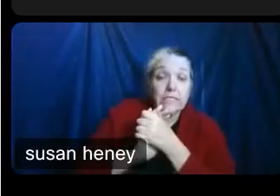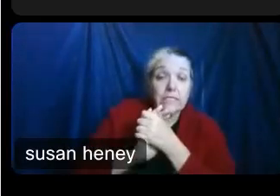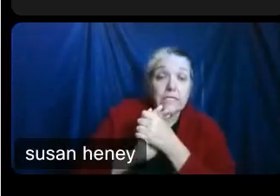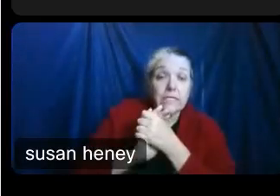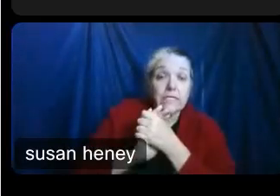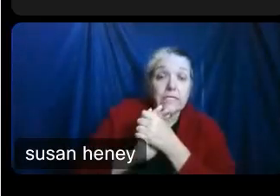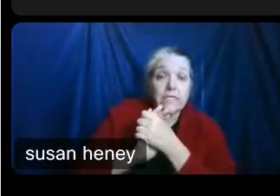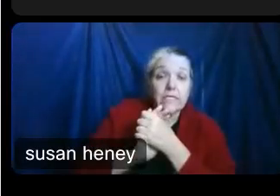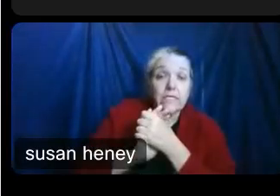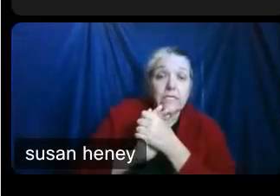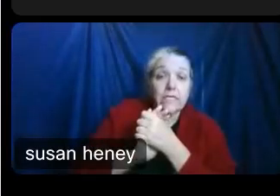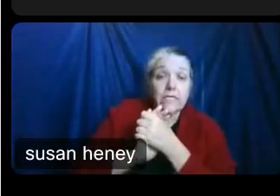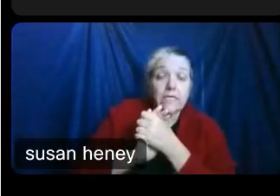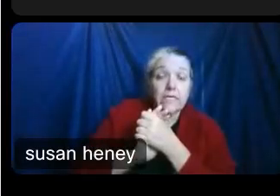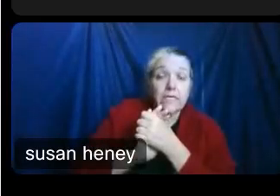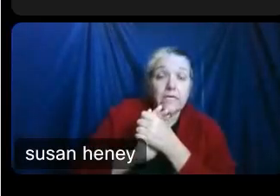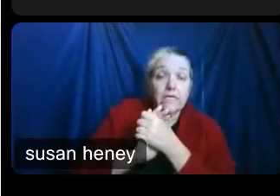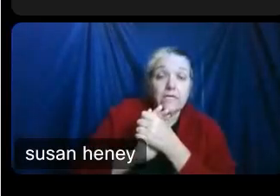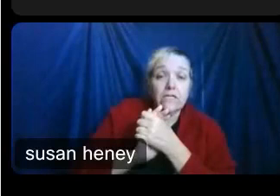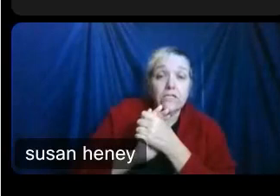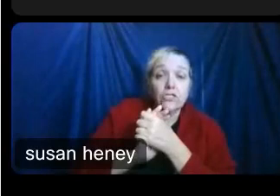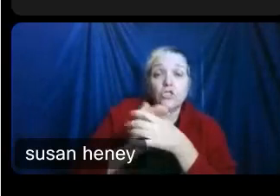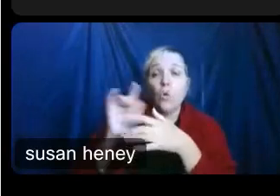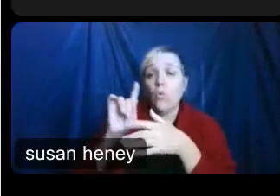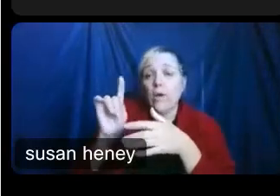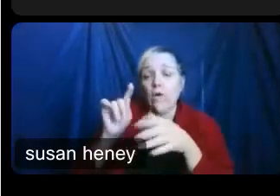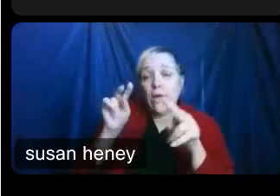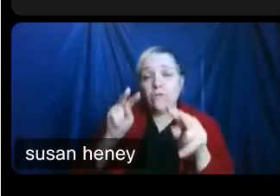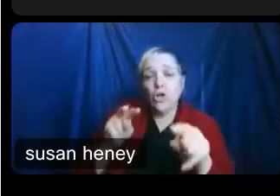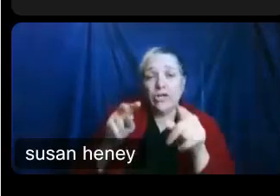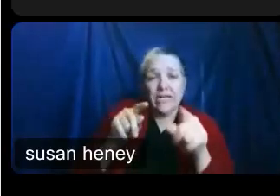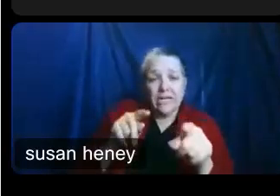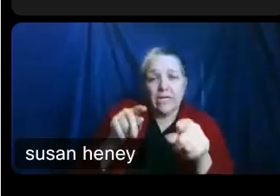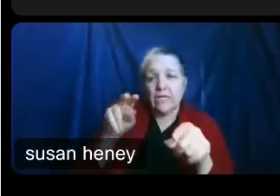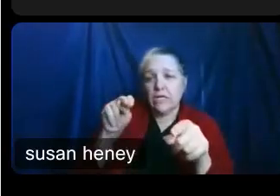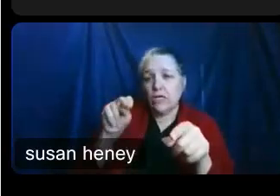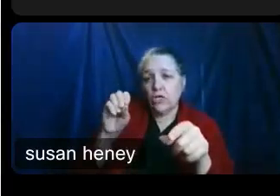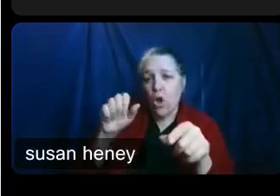specific row that I might be living on is Noah Thomas Road. So, I'm going to collapse